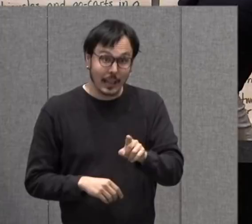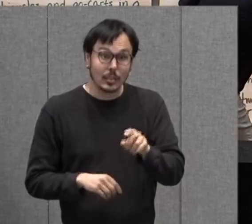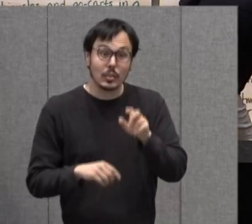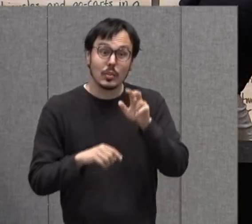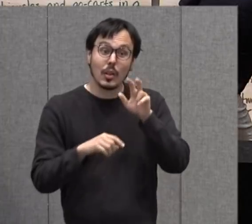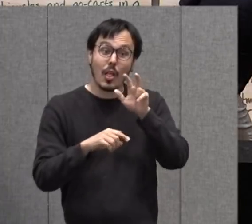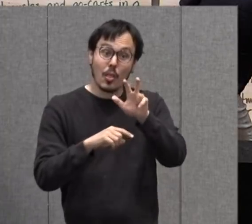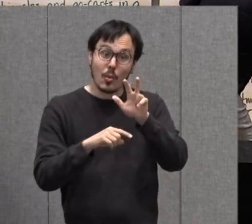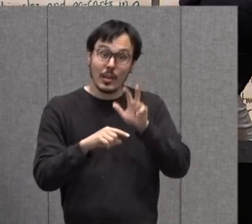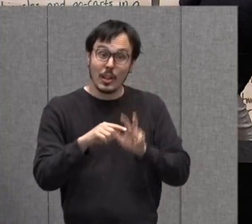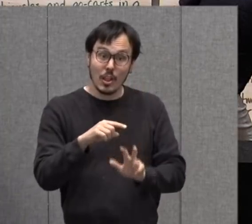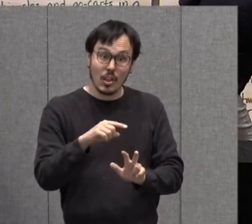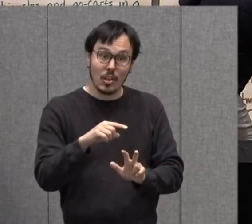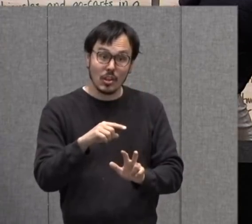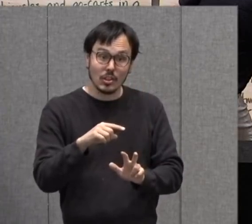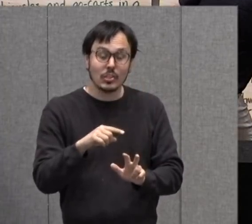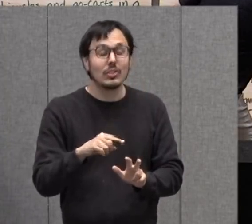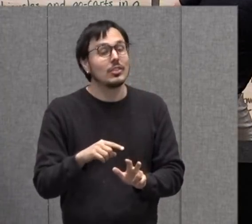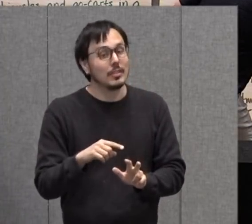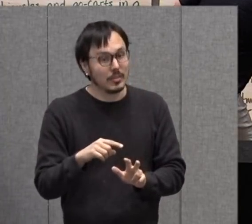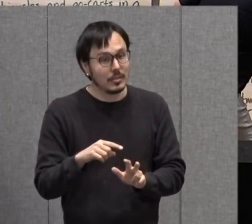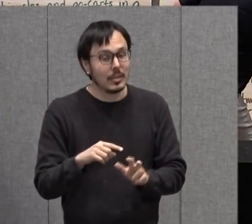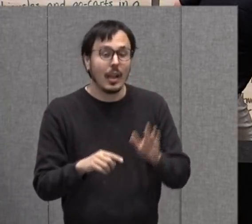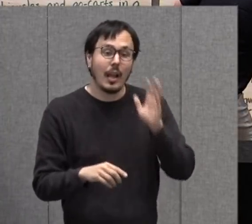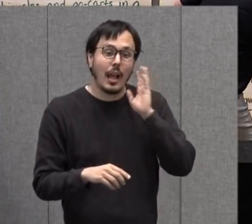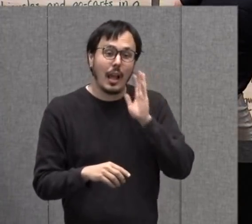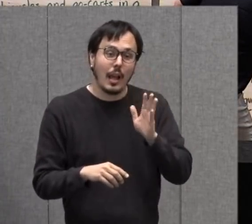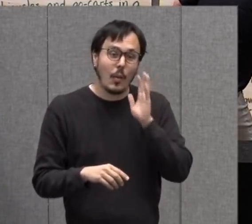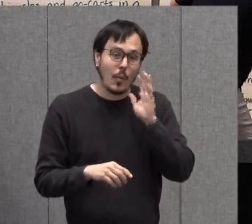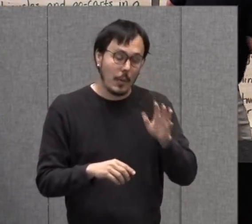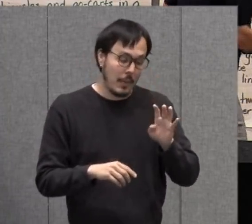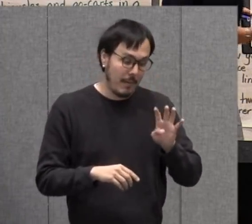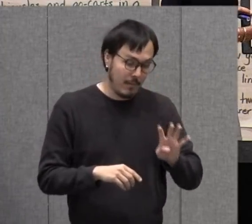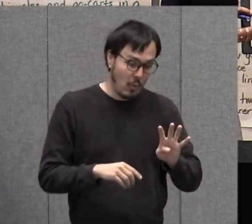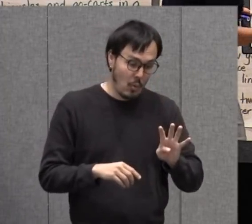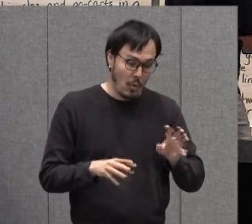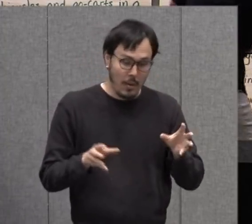four plus one and that makes our target number of five.